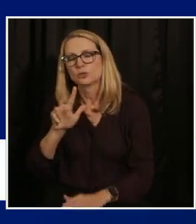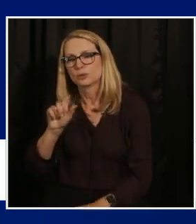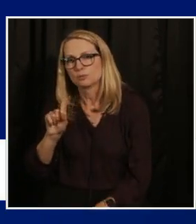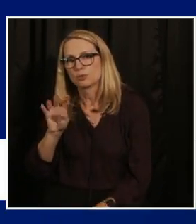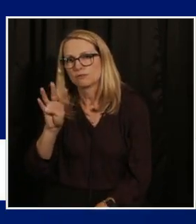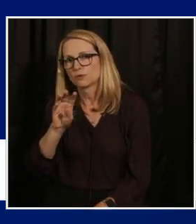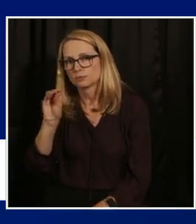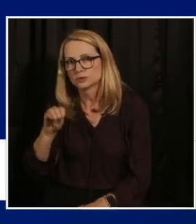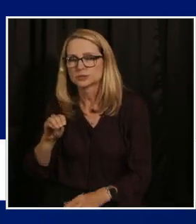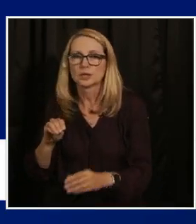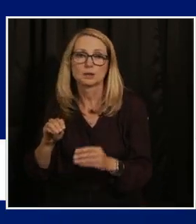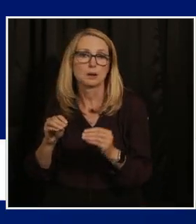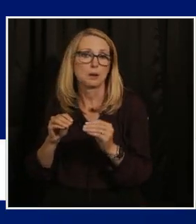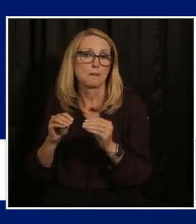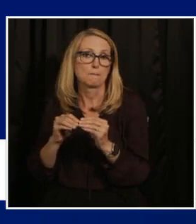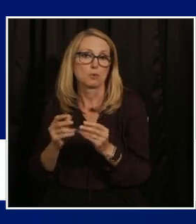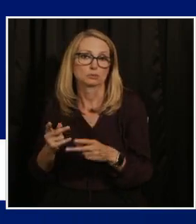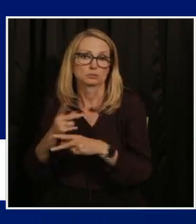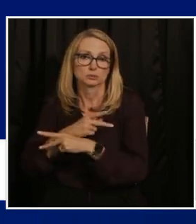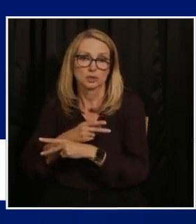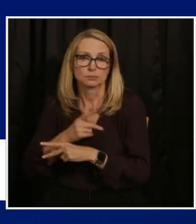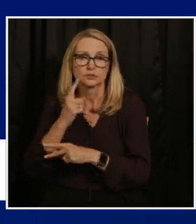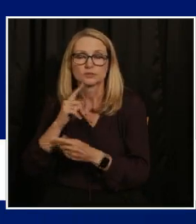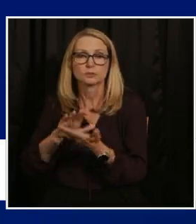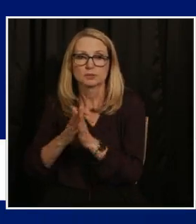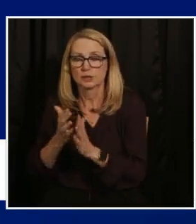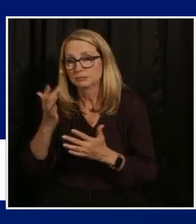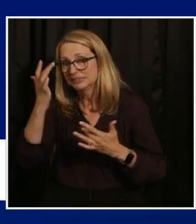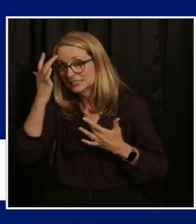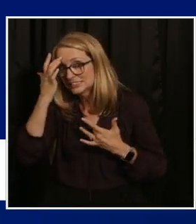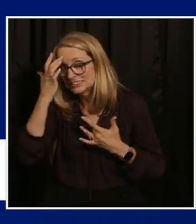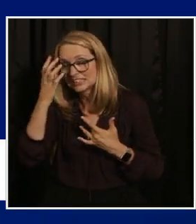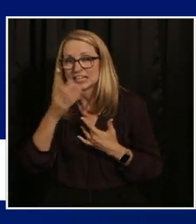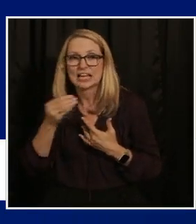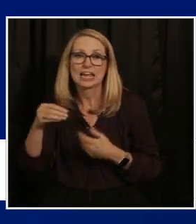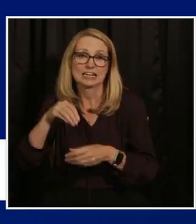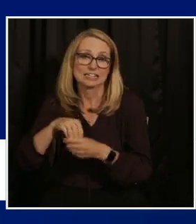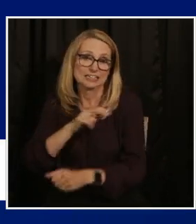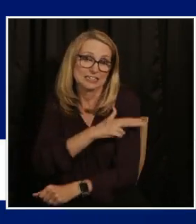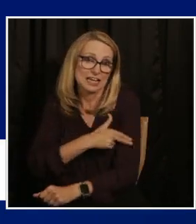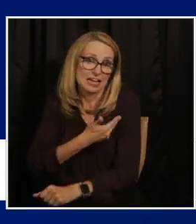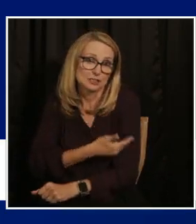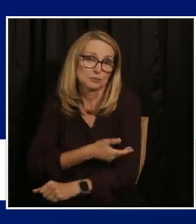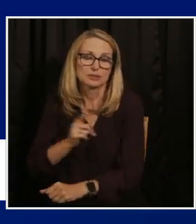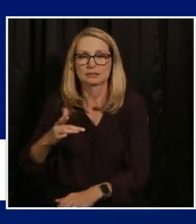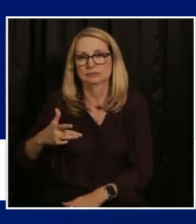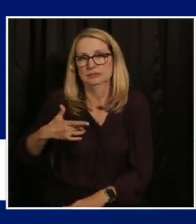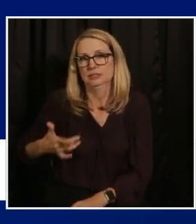less likely to be hospitalized and 5.8 times less likely to die from covet 19. next slide please